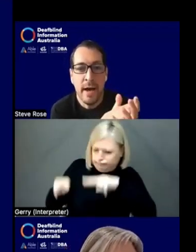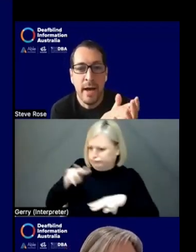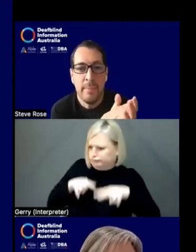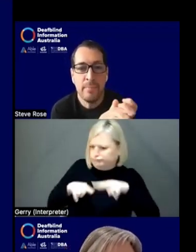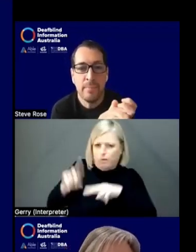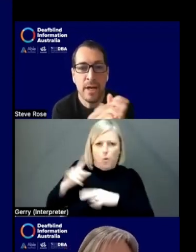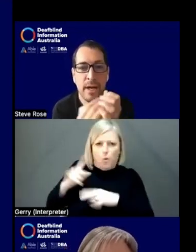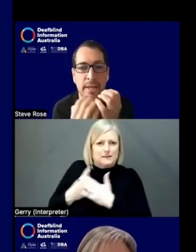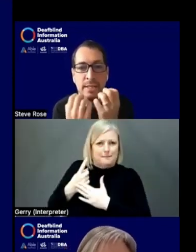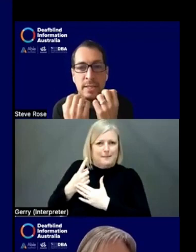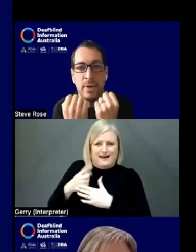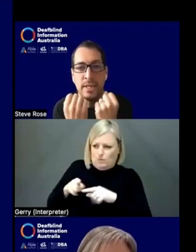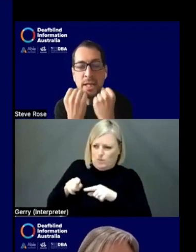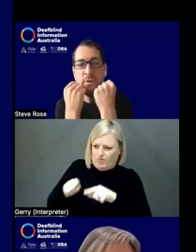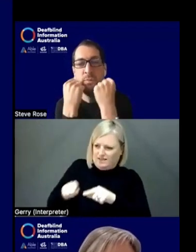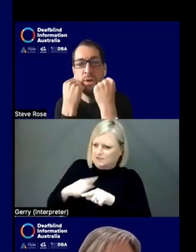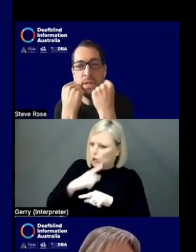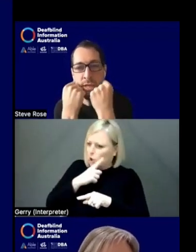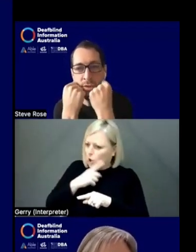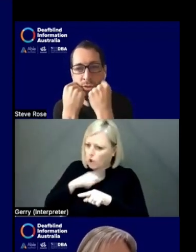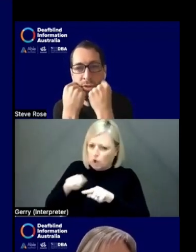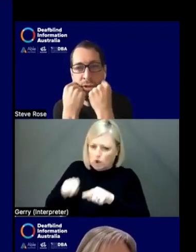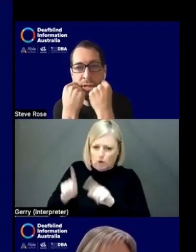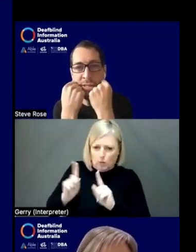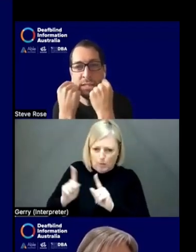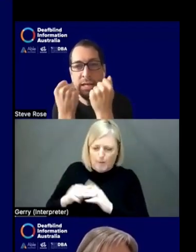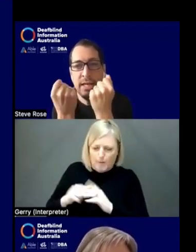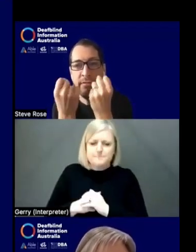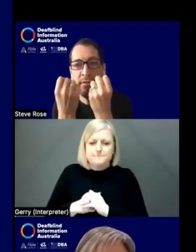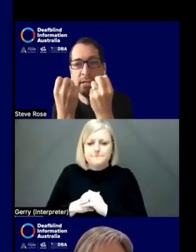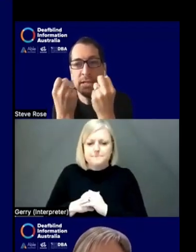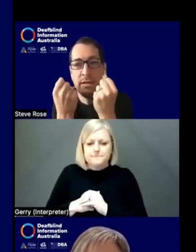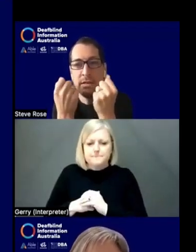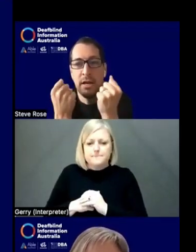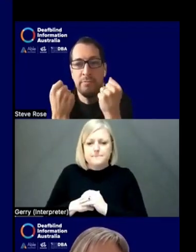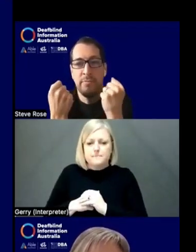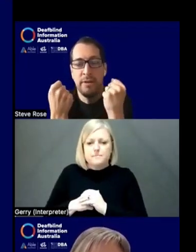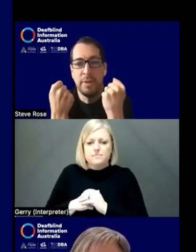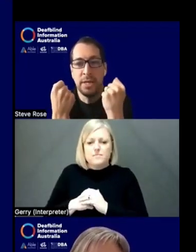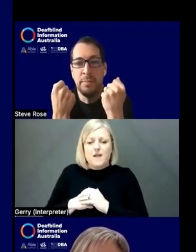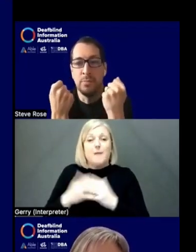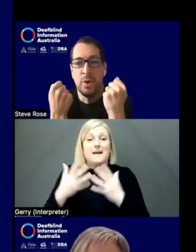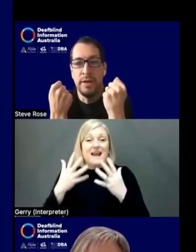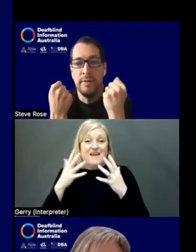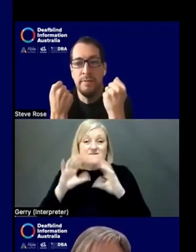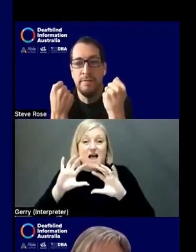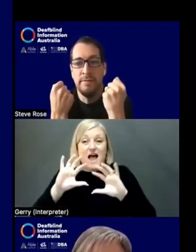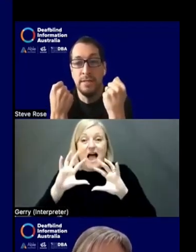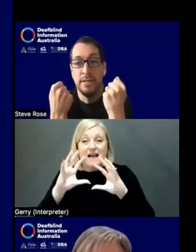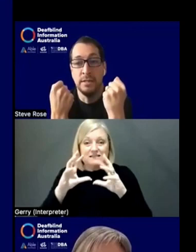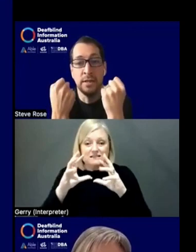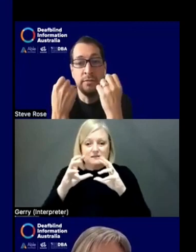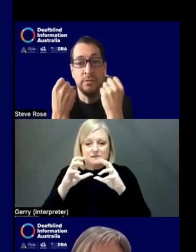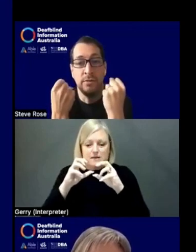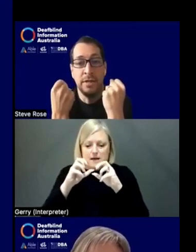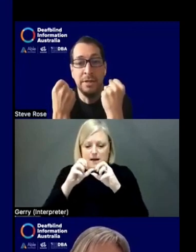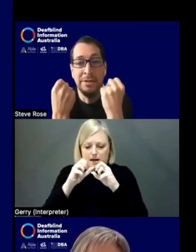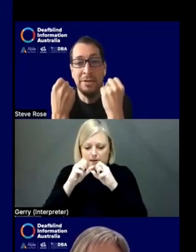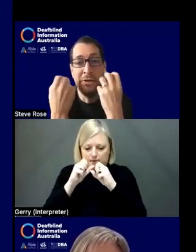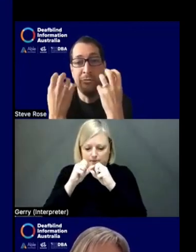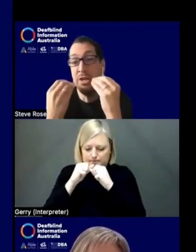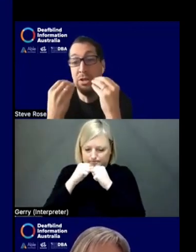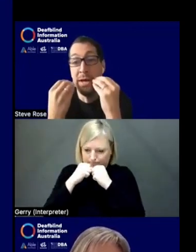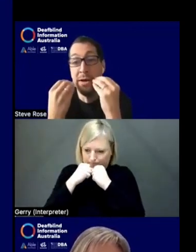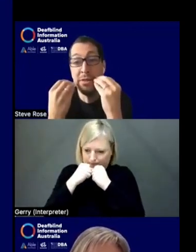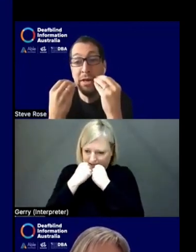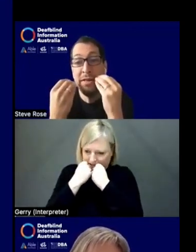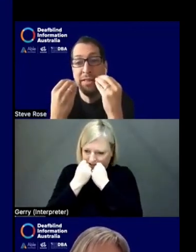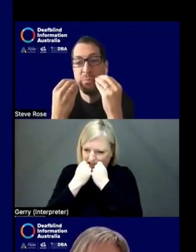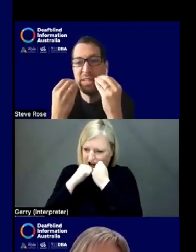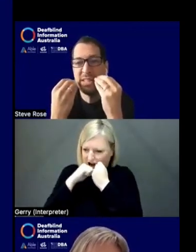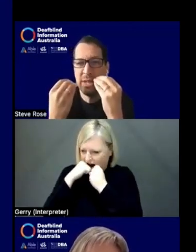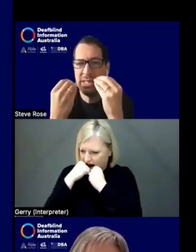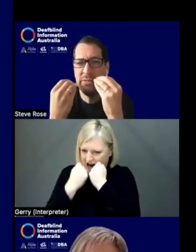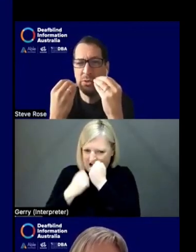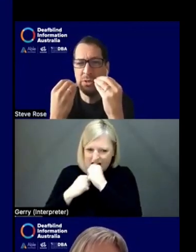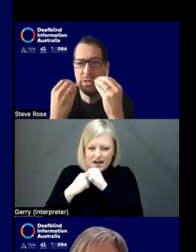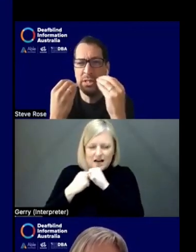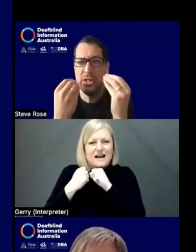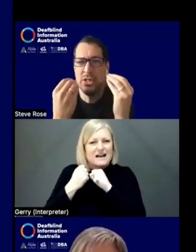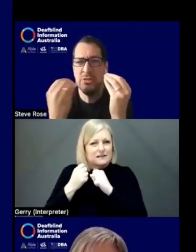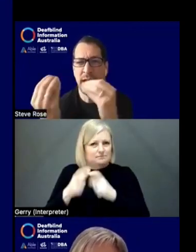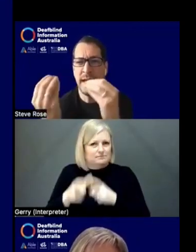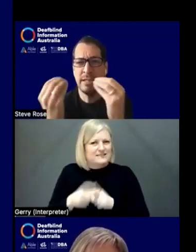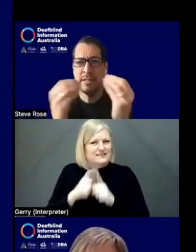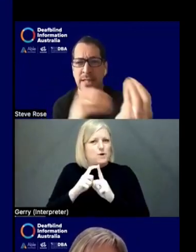I think in some ways if hands have become fisted and in your mouth, it makes it quite difficult to use hands